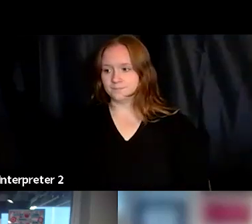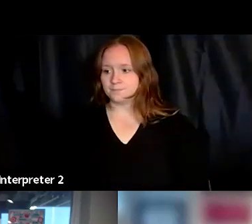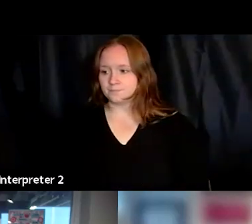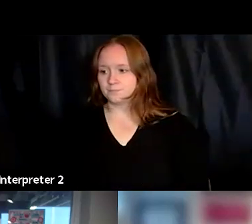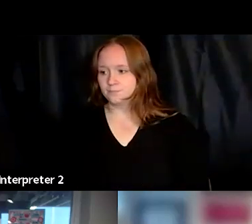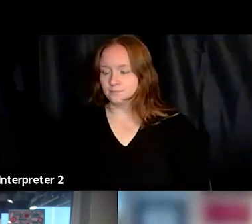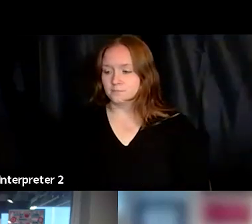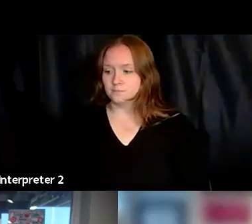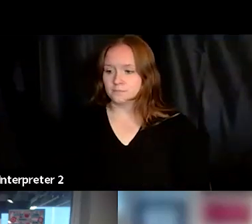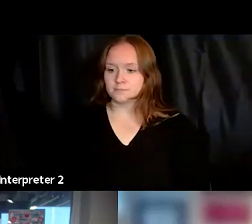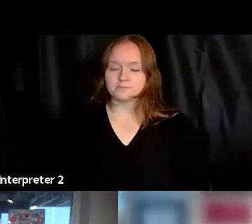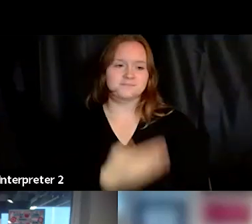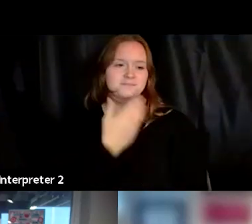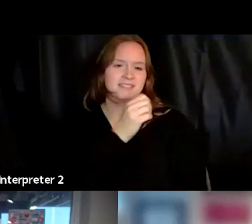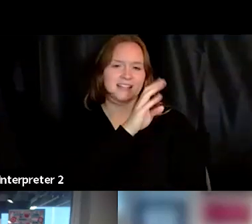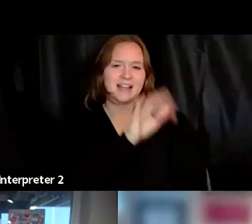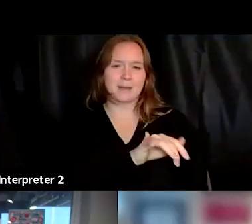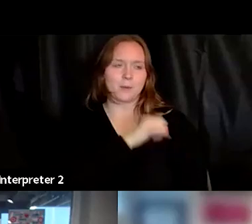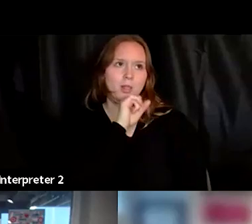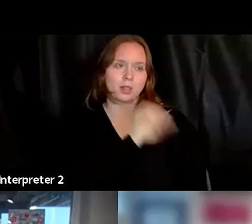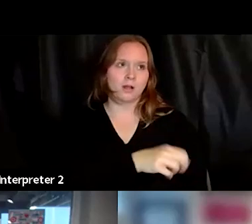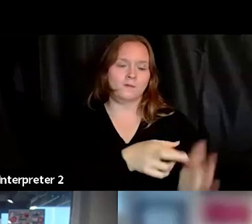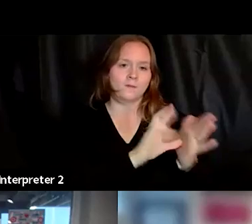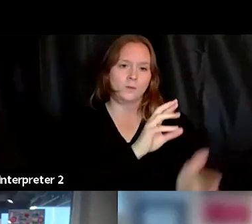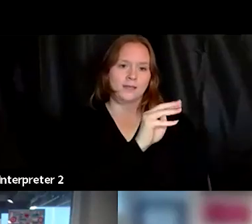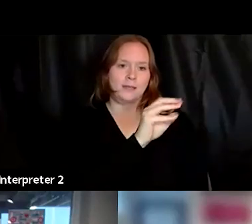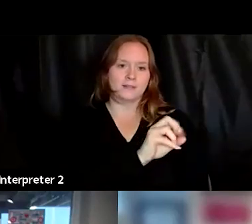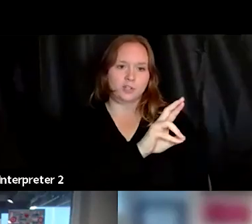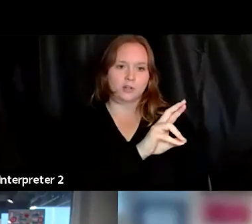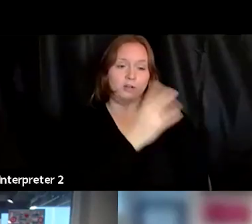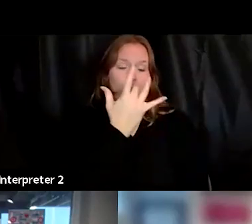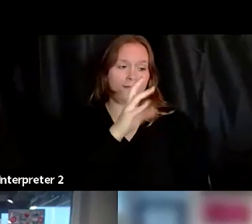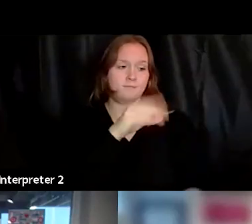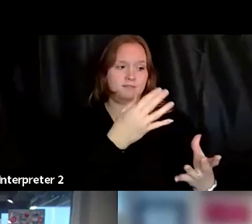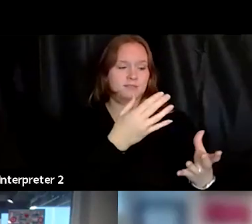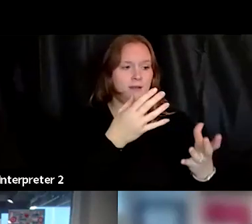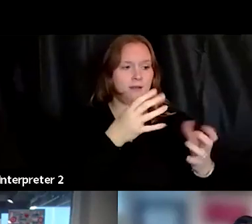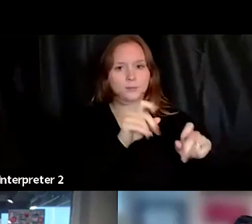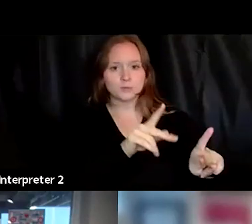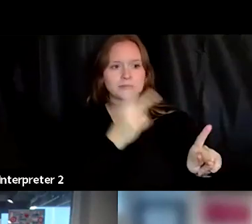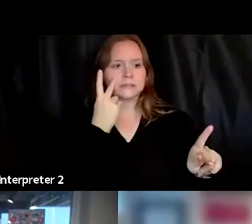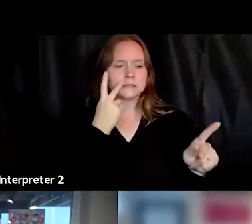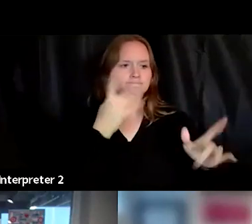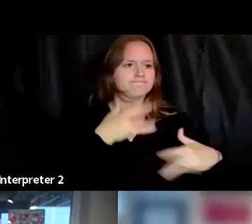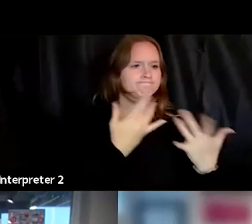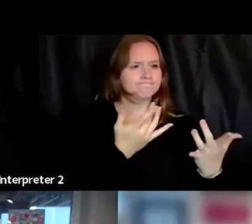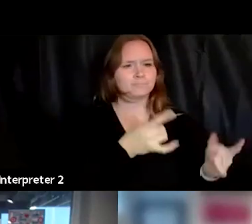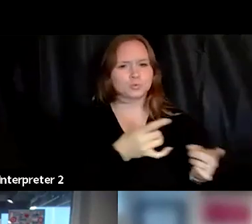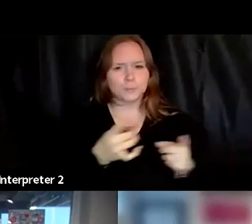Thanks Abby. We love reviewing MSRs. It gives us an opportunity to see really what's going on, you know, with your claim